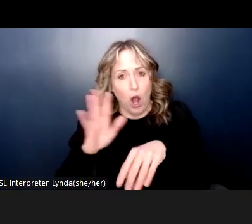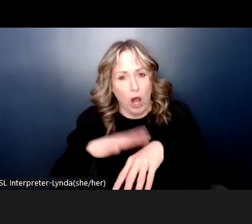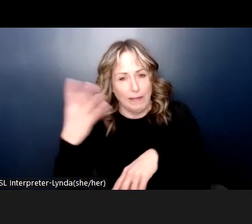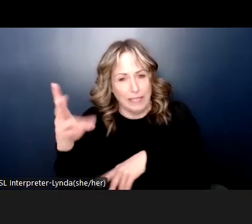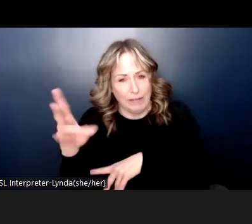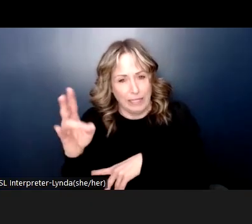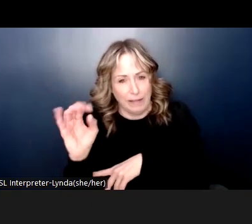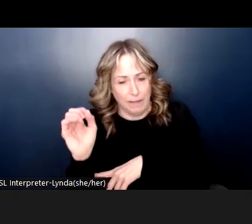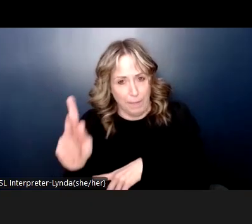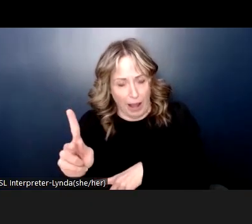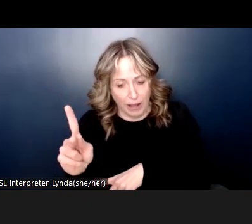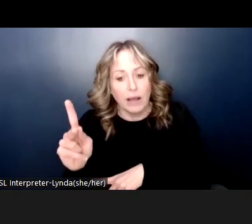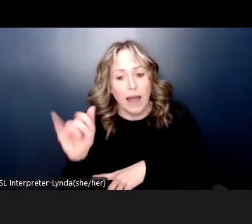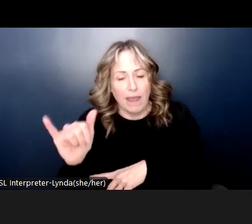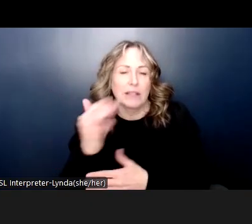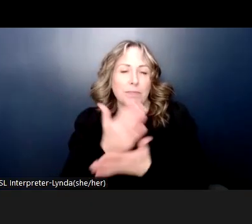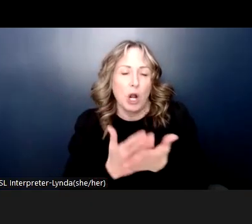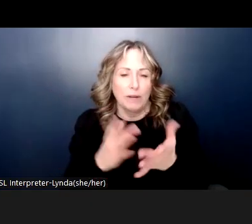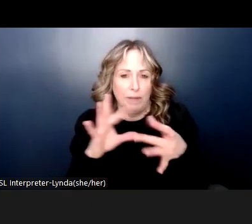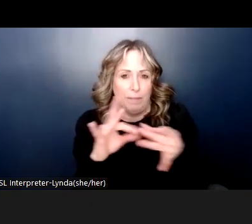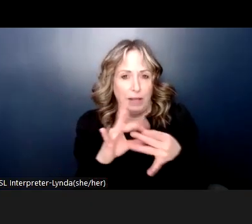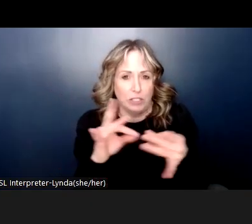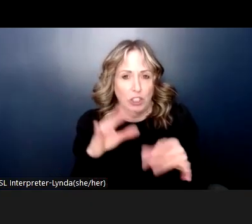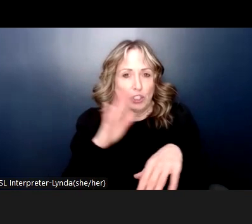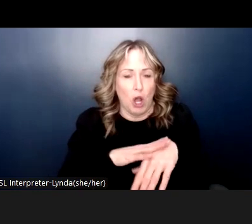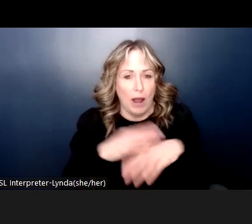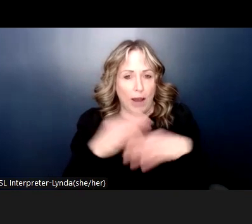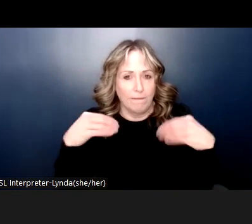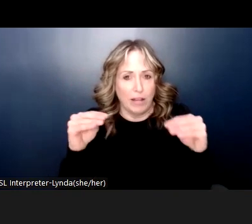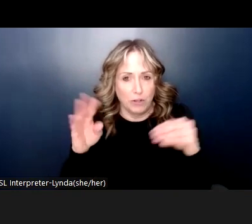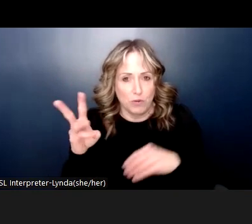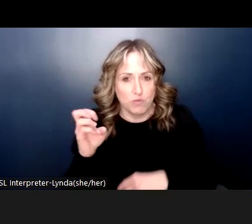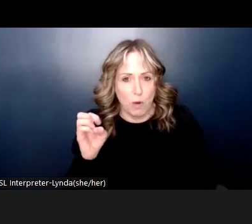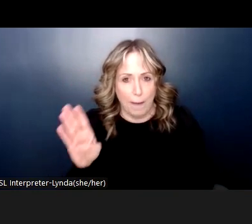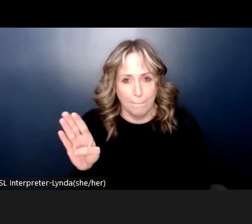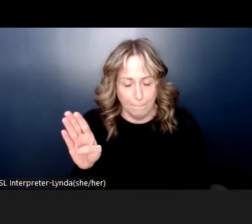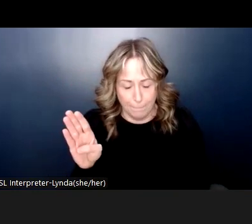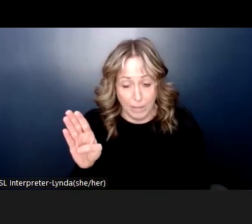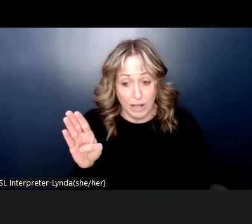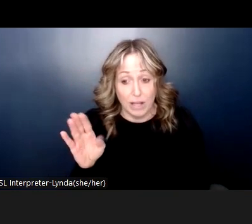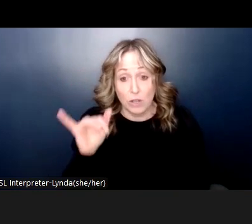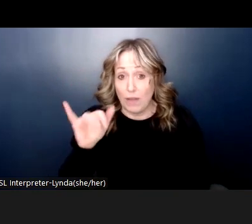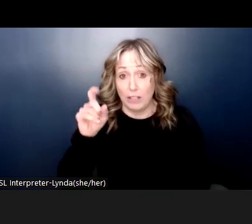And that's part of the message on vendor web. So that should be the final process for Mars.